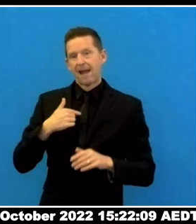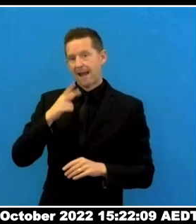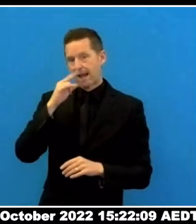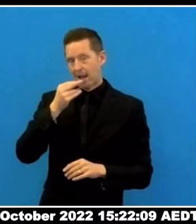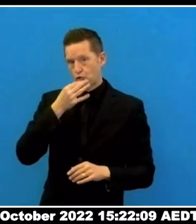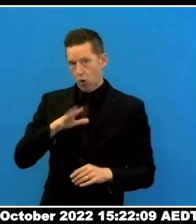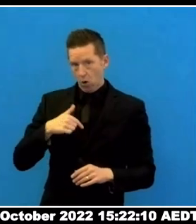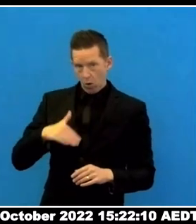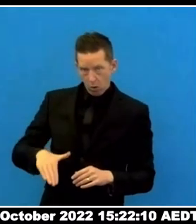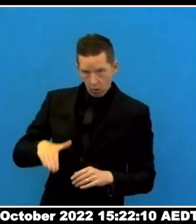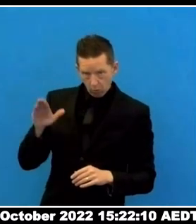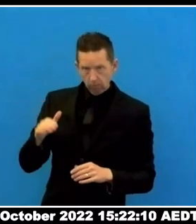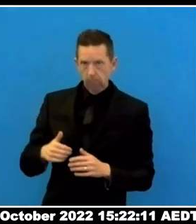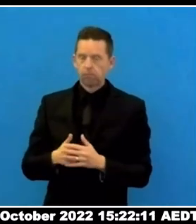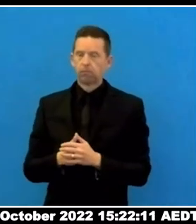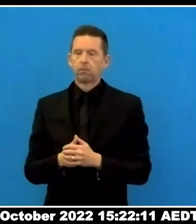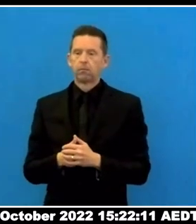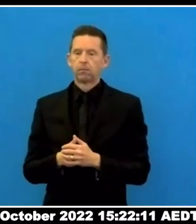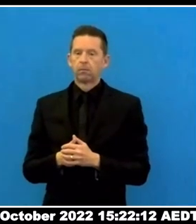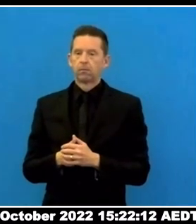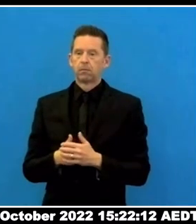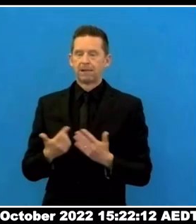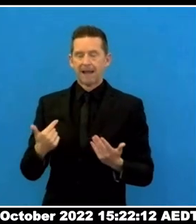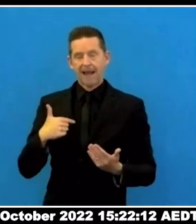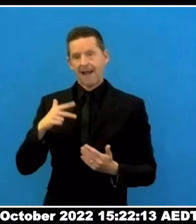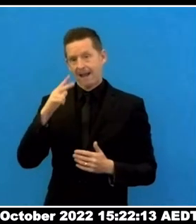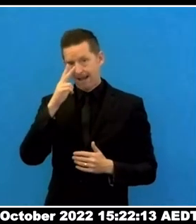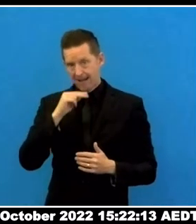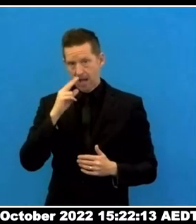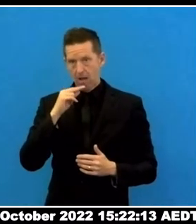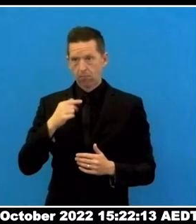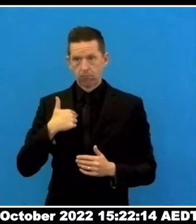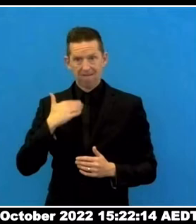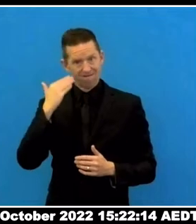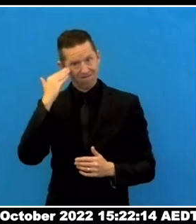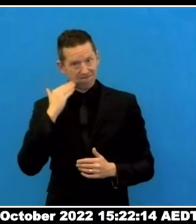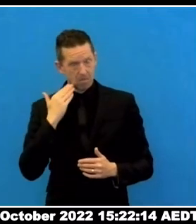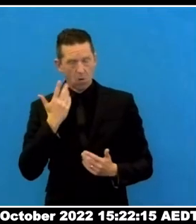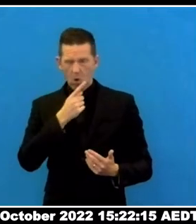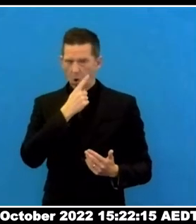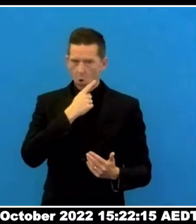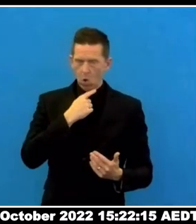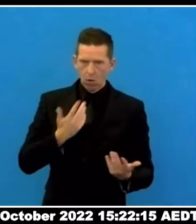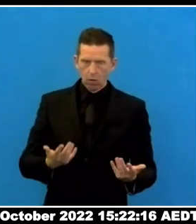I have seen I have grown up as a female seeing females on the street